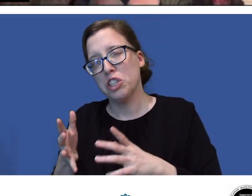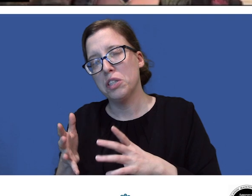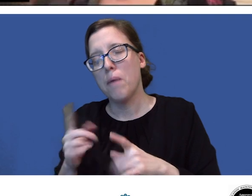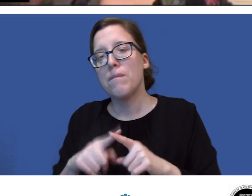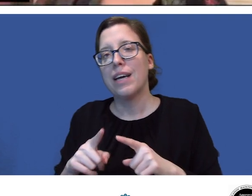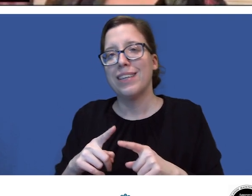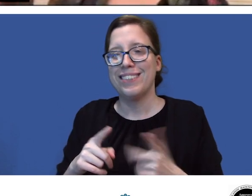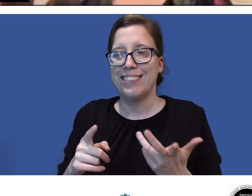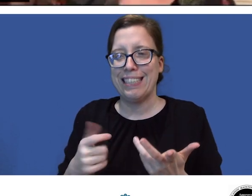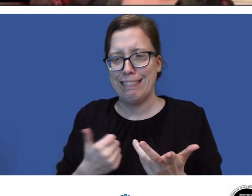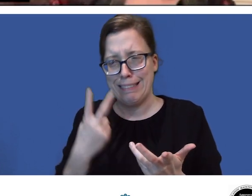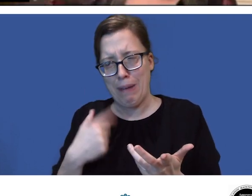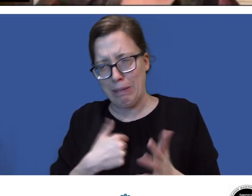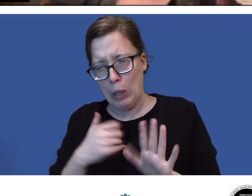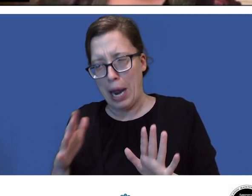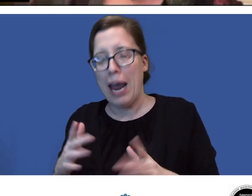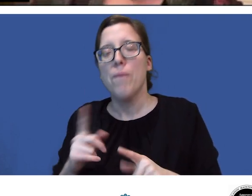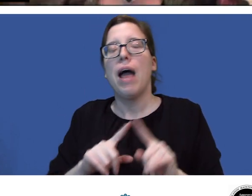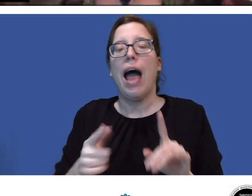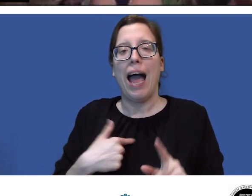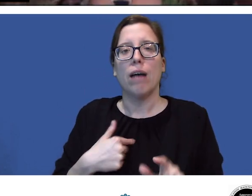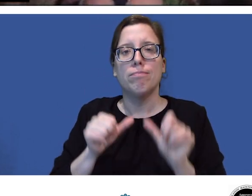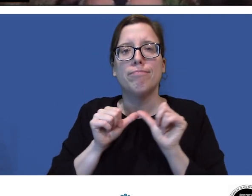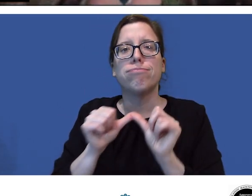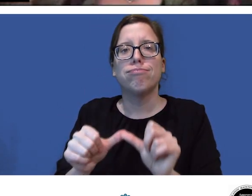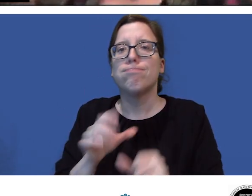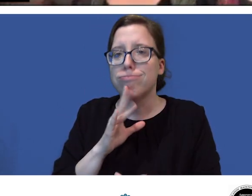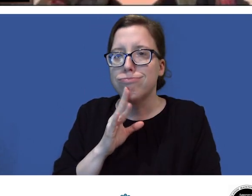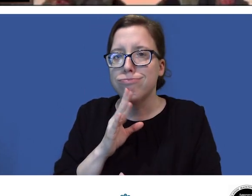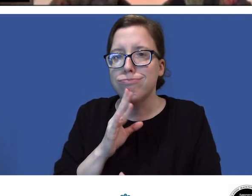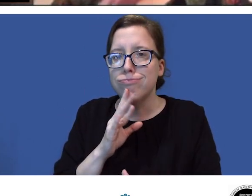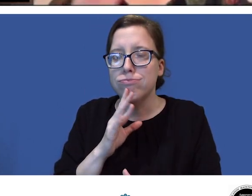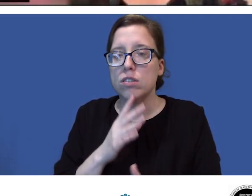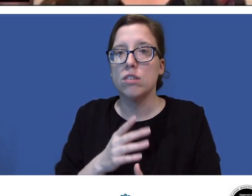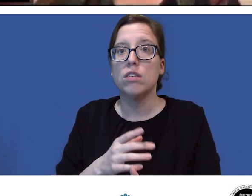Okay, and I'm signing and gesturing, but if you have to see that, I'm sorry. But I'm talking,